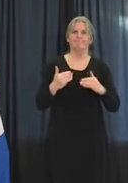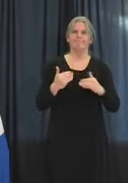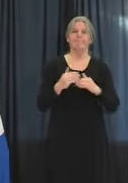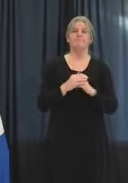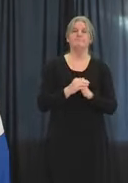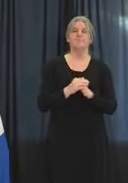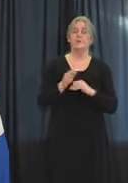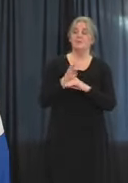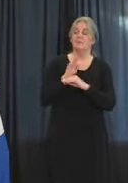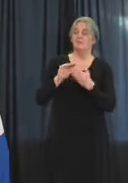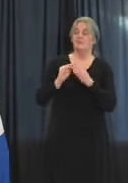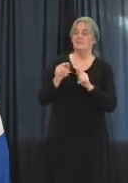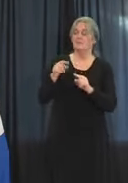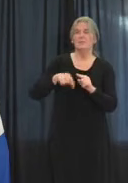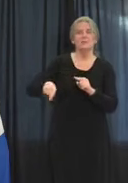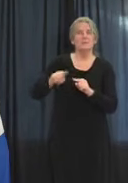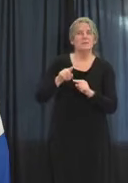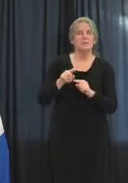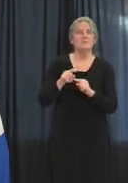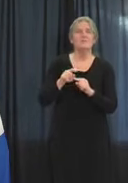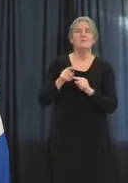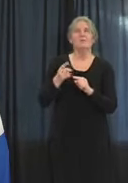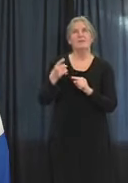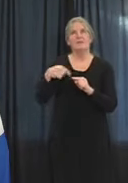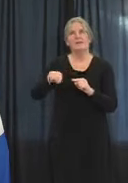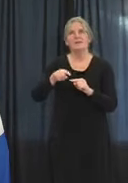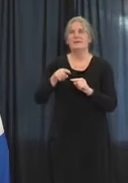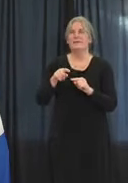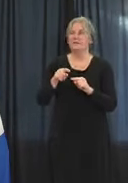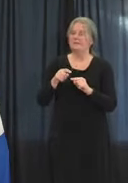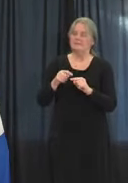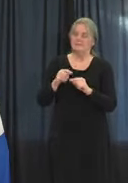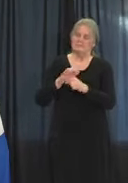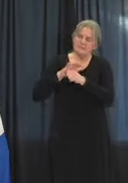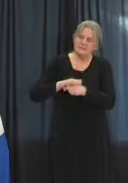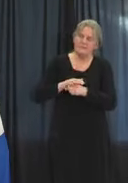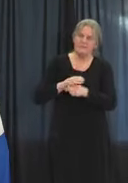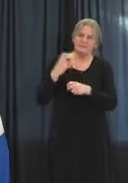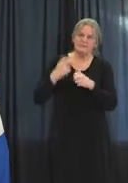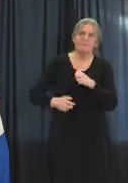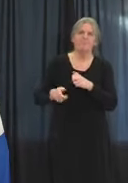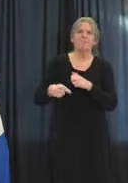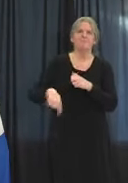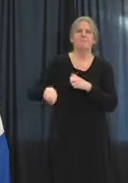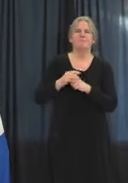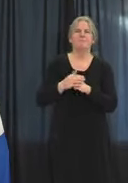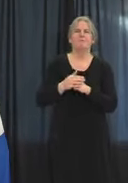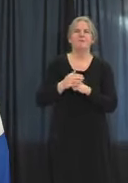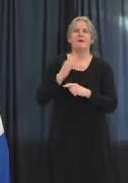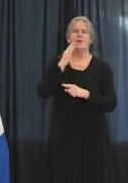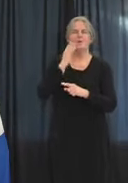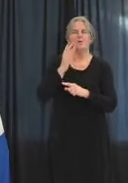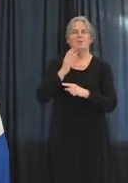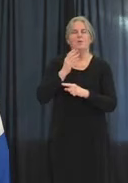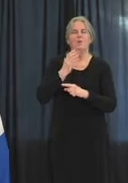For the business community and worried retail owners, I know you're facing incredible stress and hardship. I know that supports will be